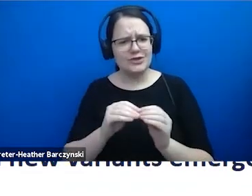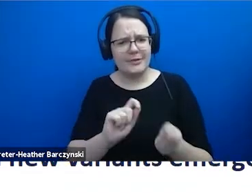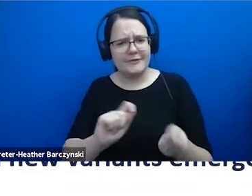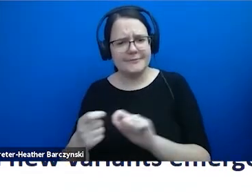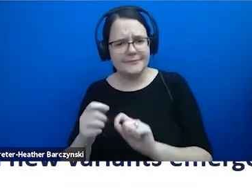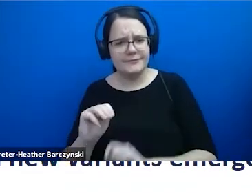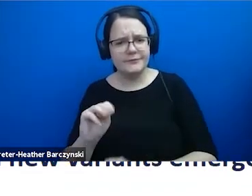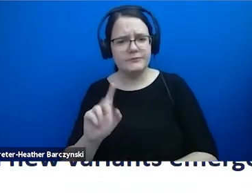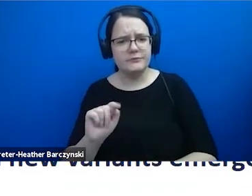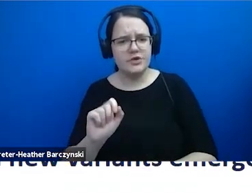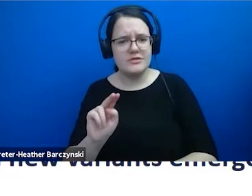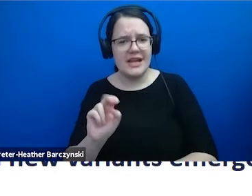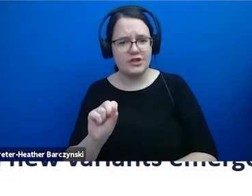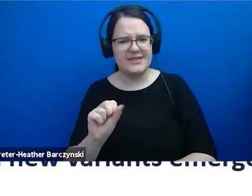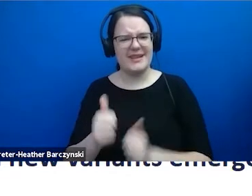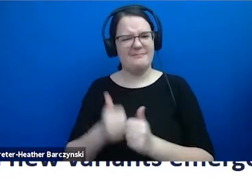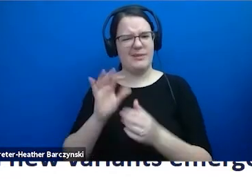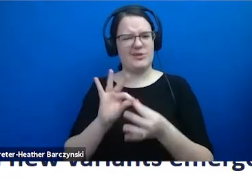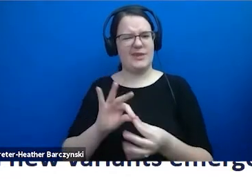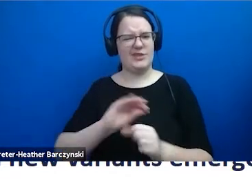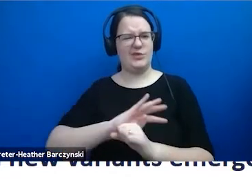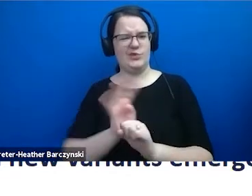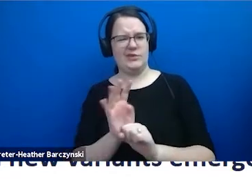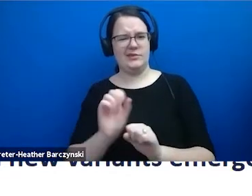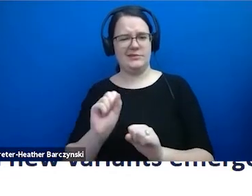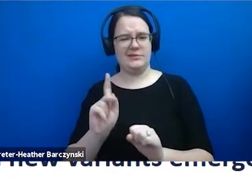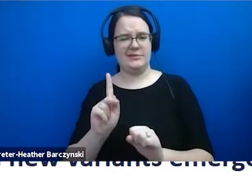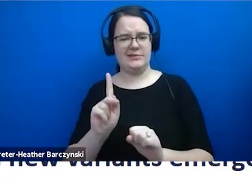the spike protein which is the protein the virus uses to attach to cells